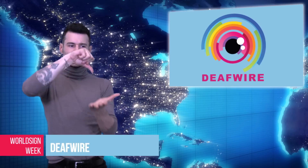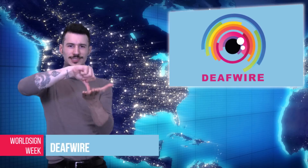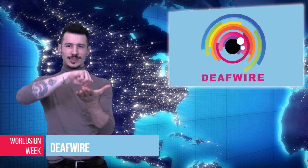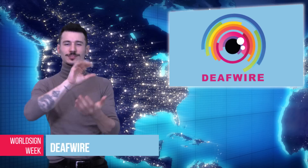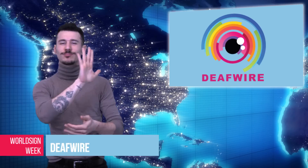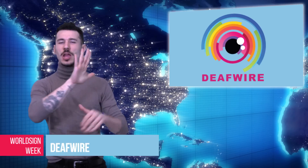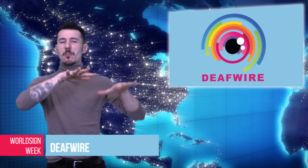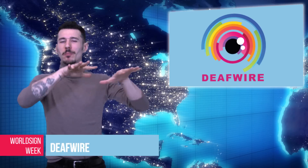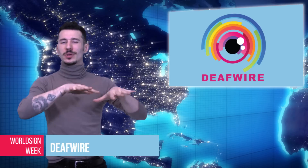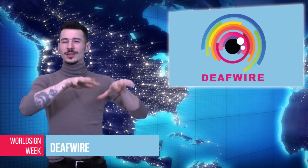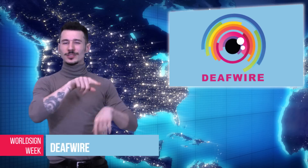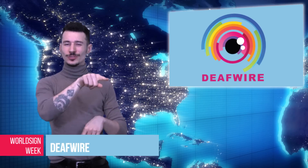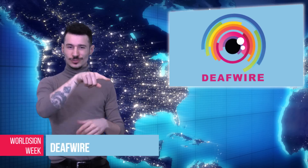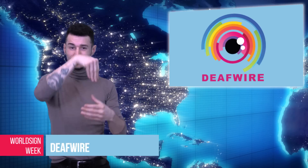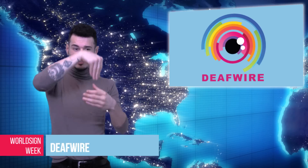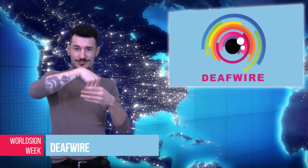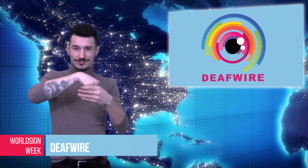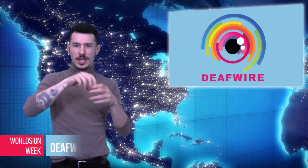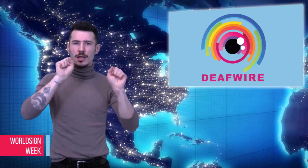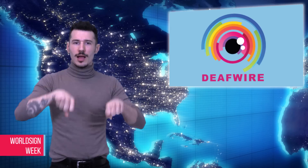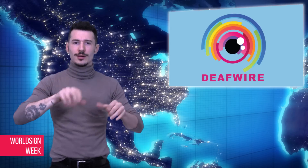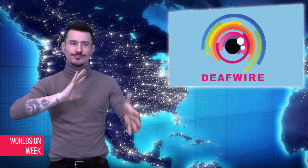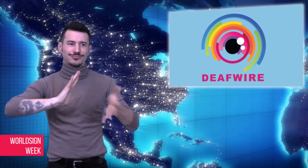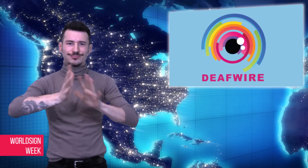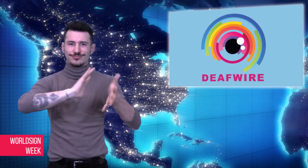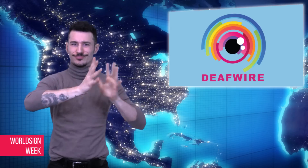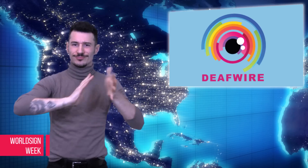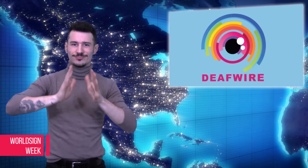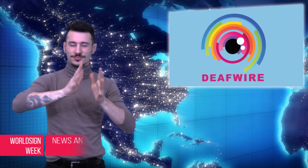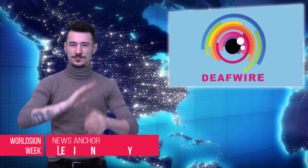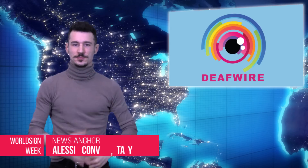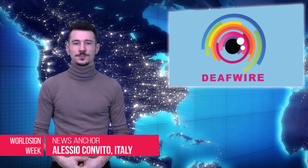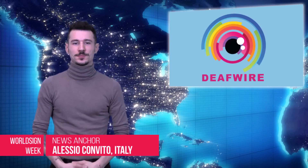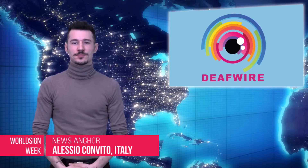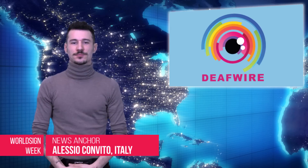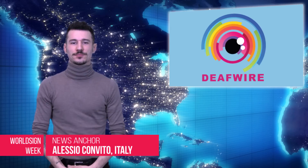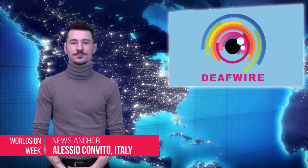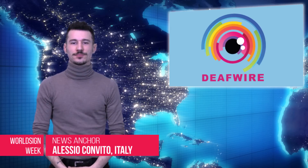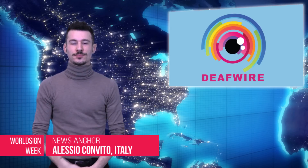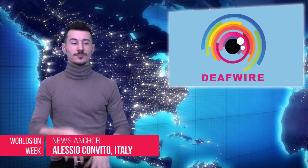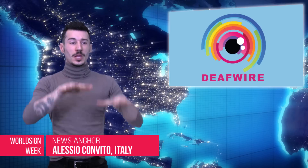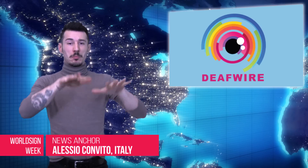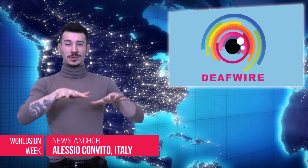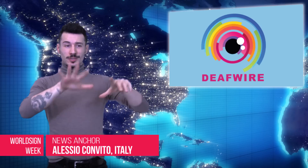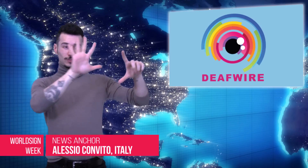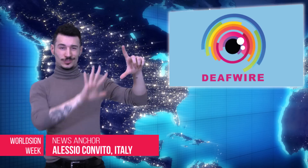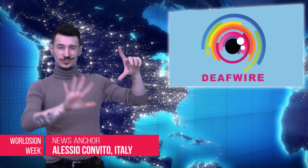Alessio: British town first to get sign language-friendly certificate